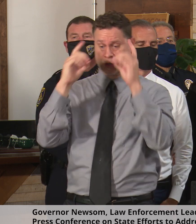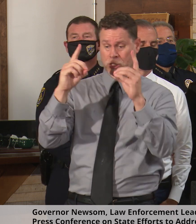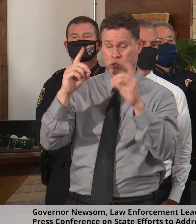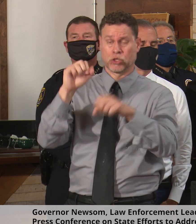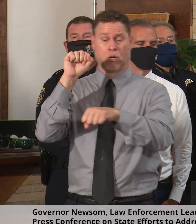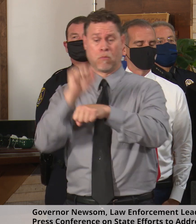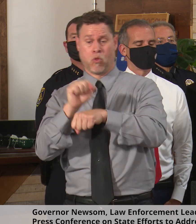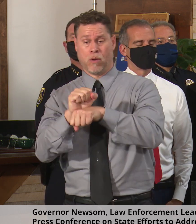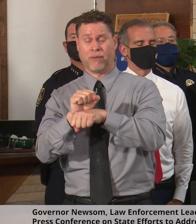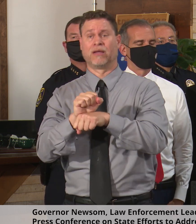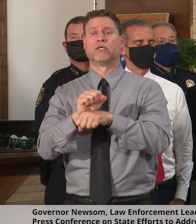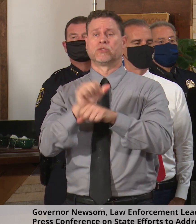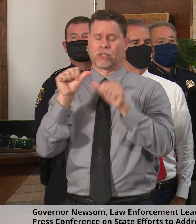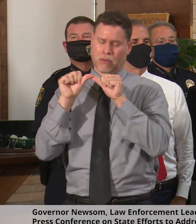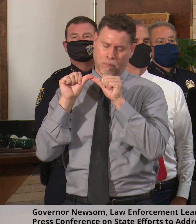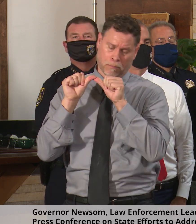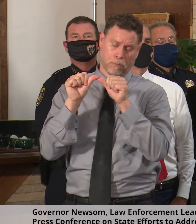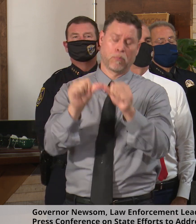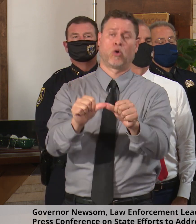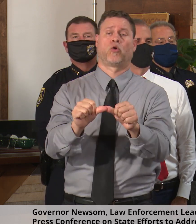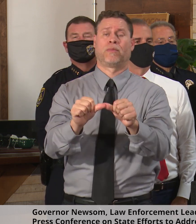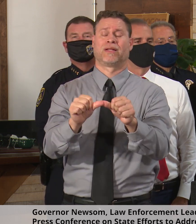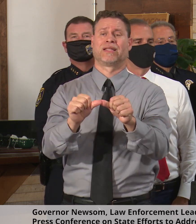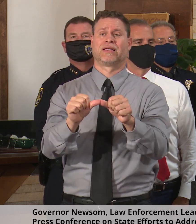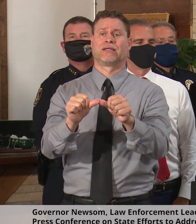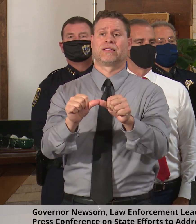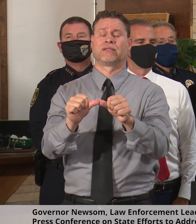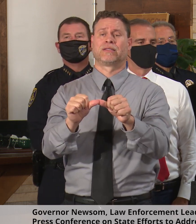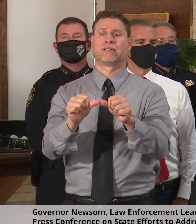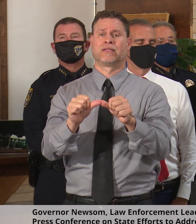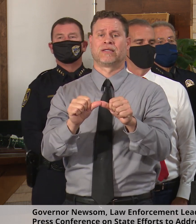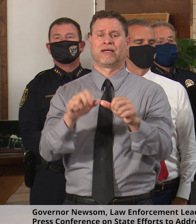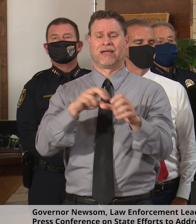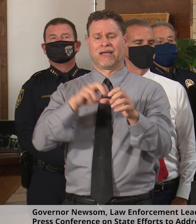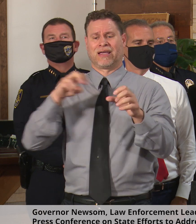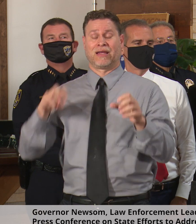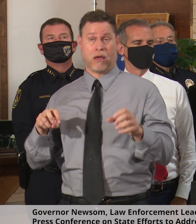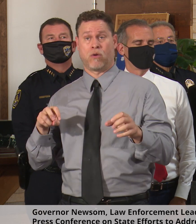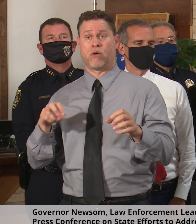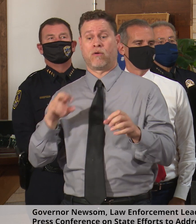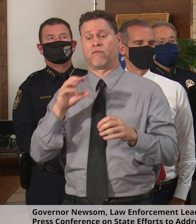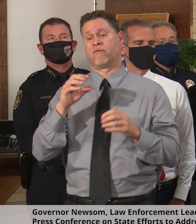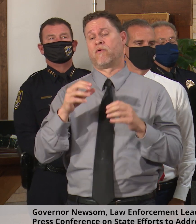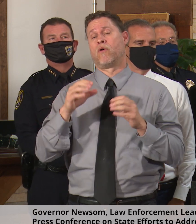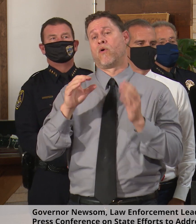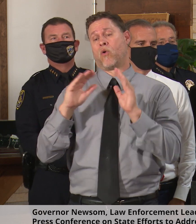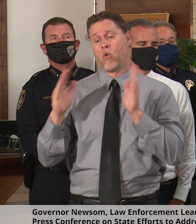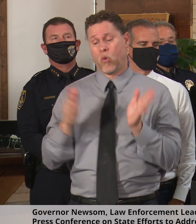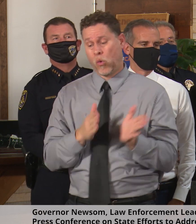so that they can permanently permanently get out of organized retail theft because that's